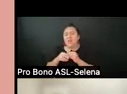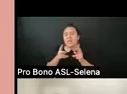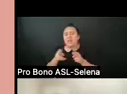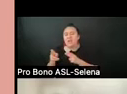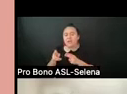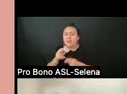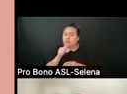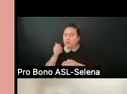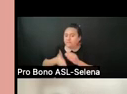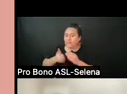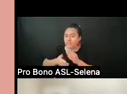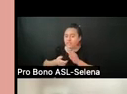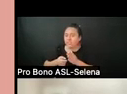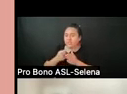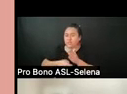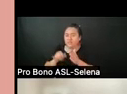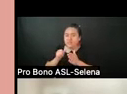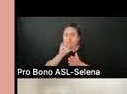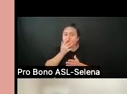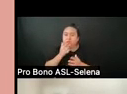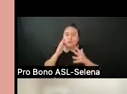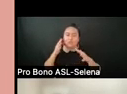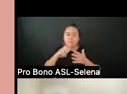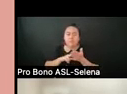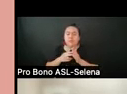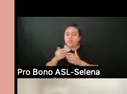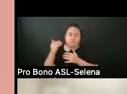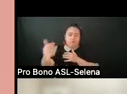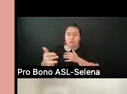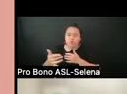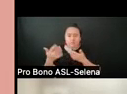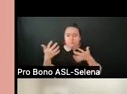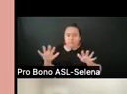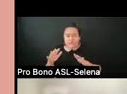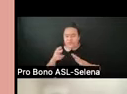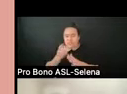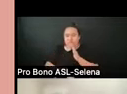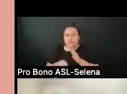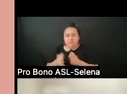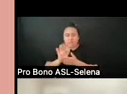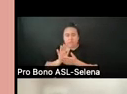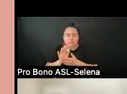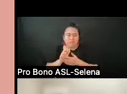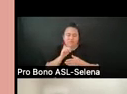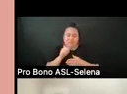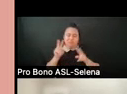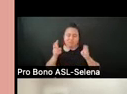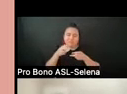That indicates that you are too far along to be considered in production.